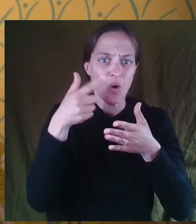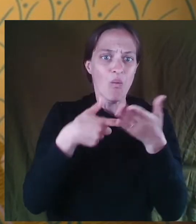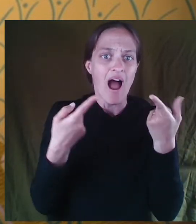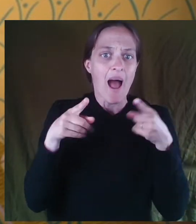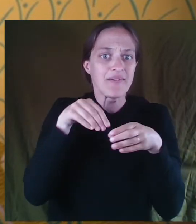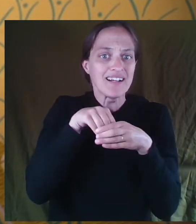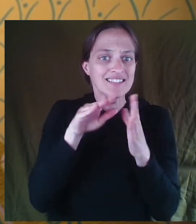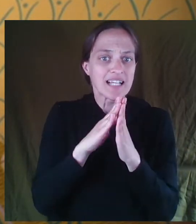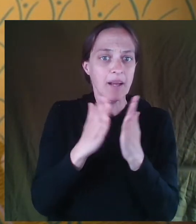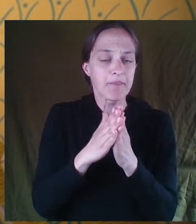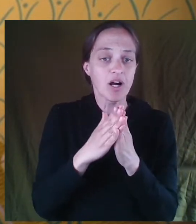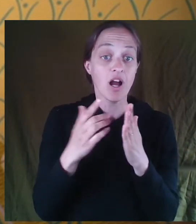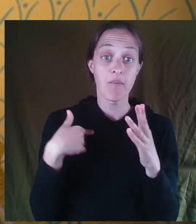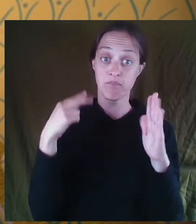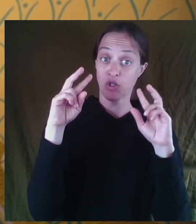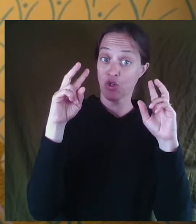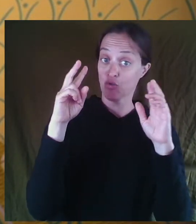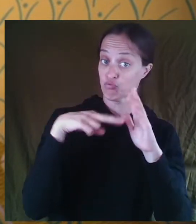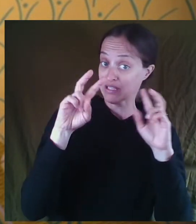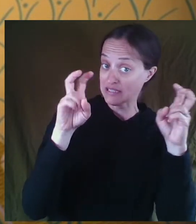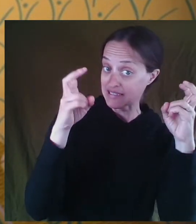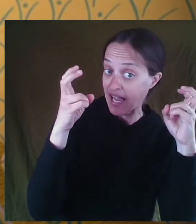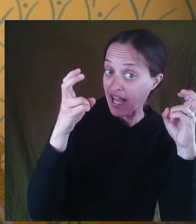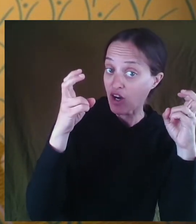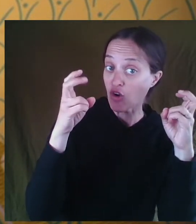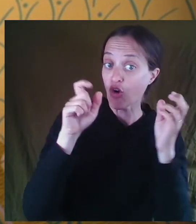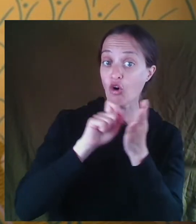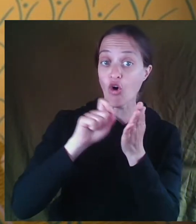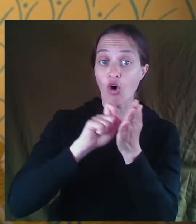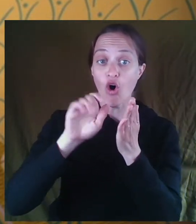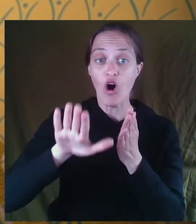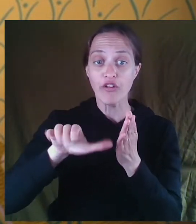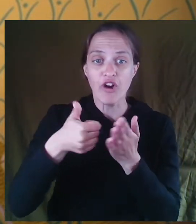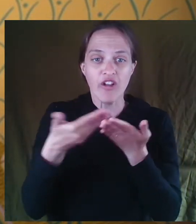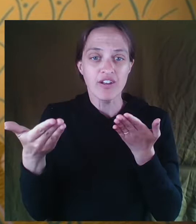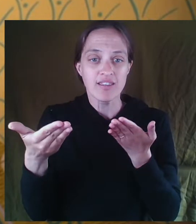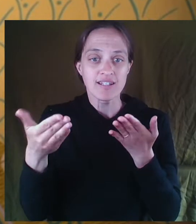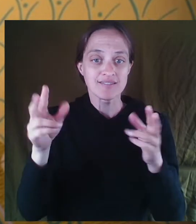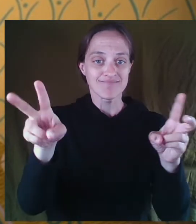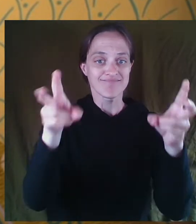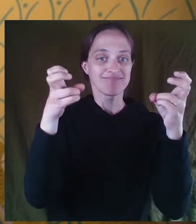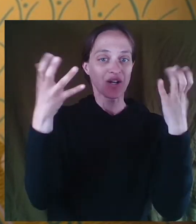what's gonna happen in this book. I'm gonna read the title and the author and any other information on there.